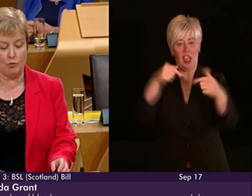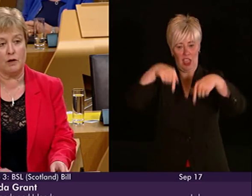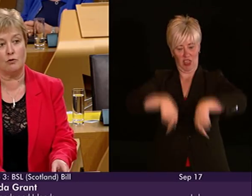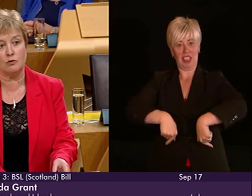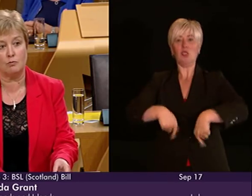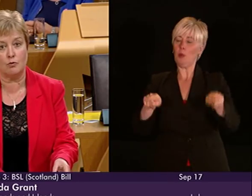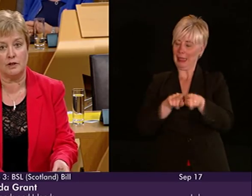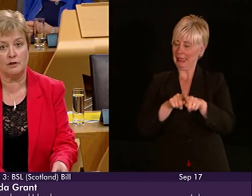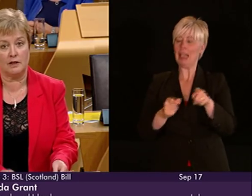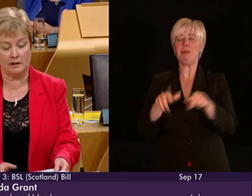hope that we will all support it at decision time.